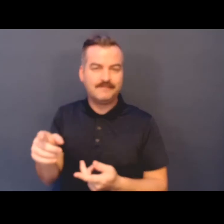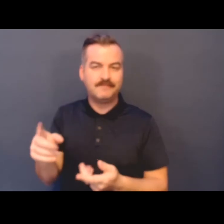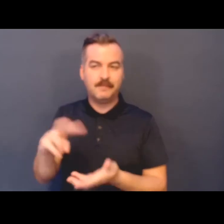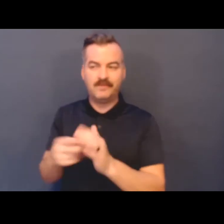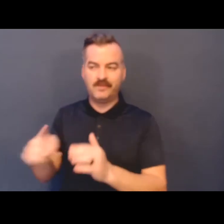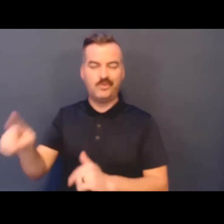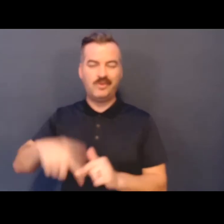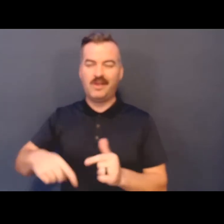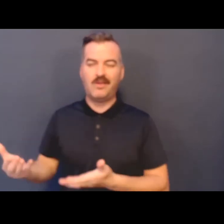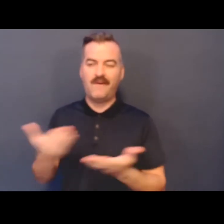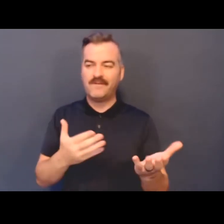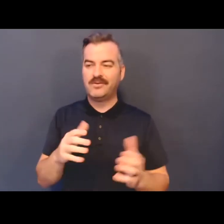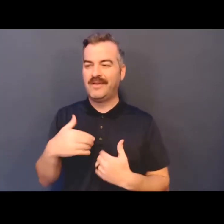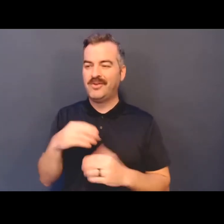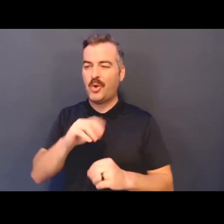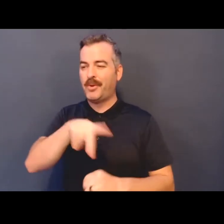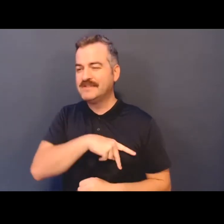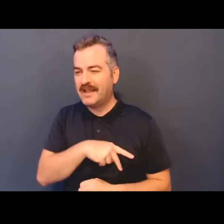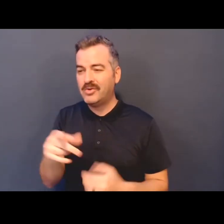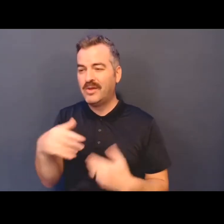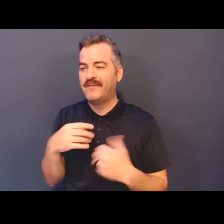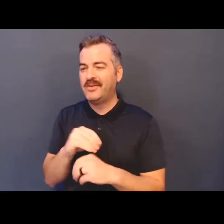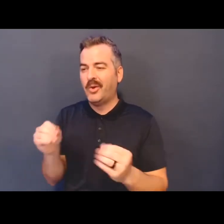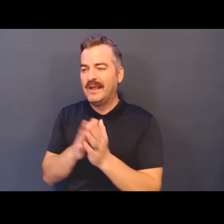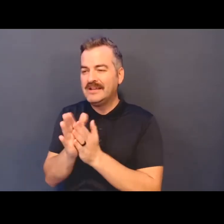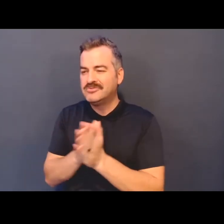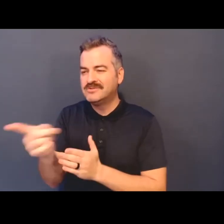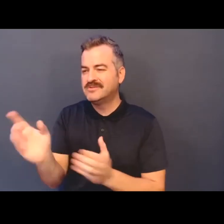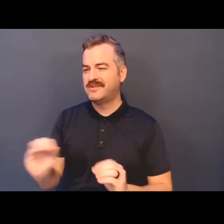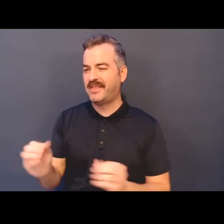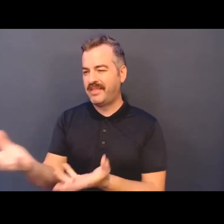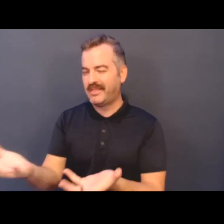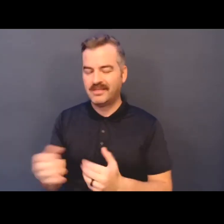in terms of personality interest or 15:14:04 or inner life and response to a paper